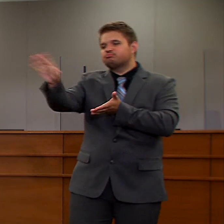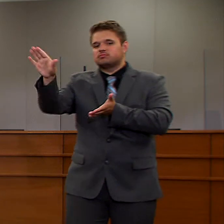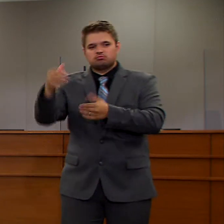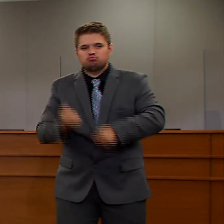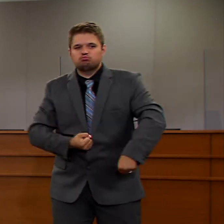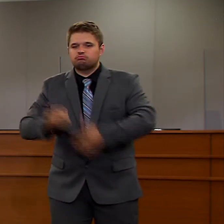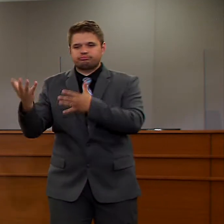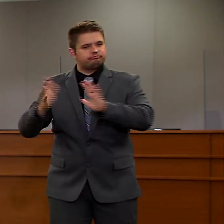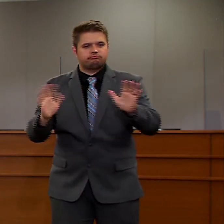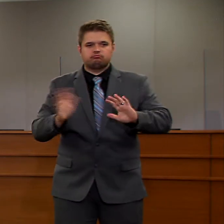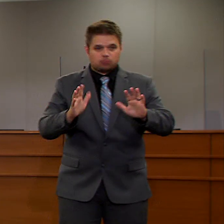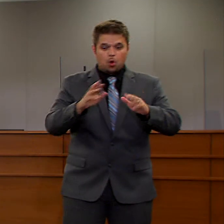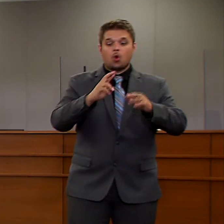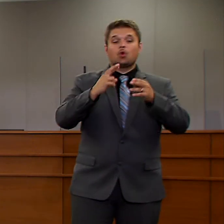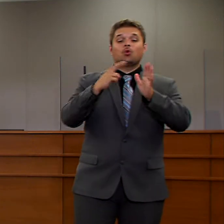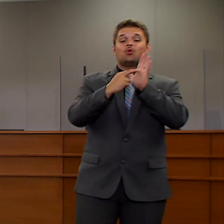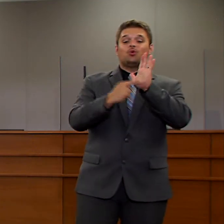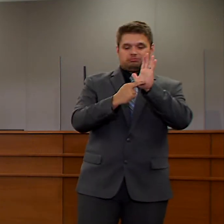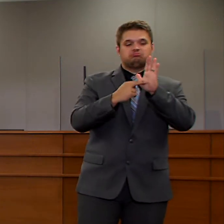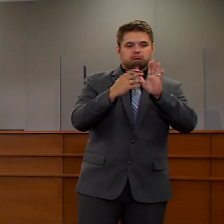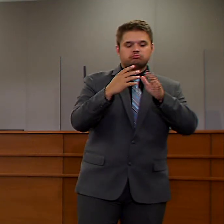rents through October 15.